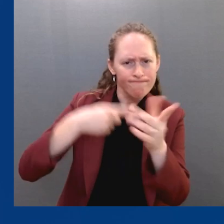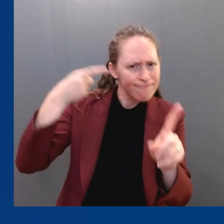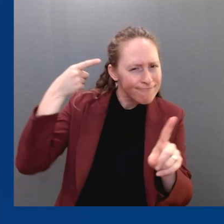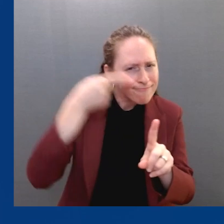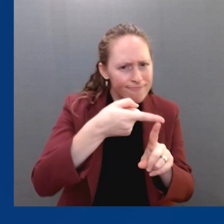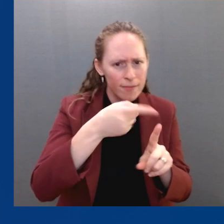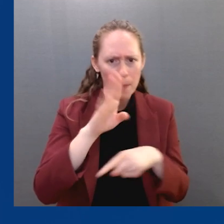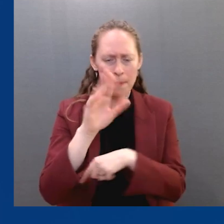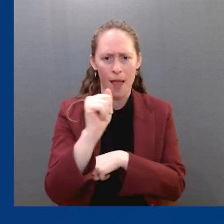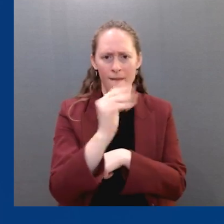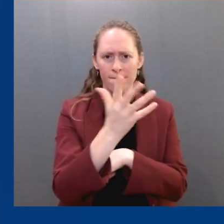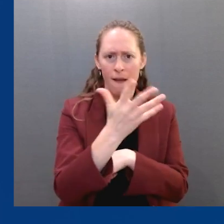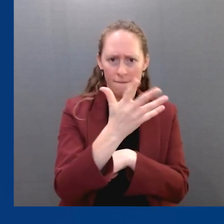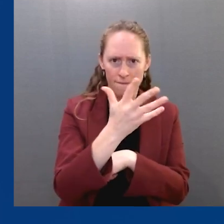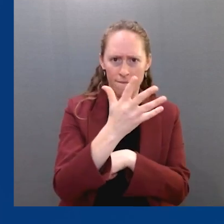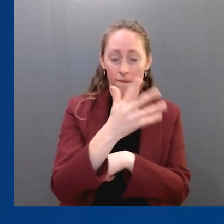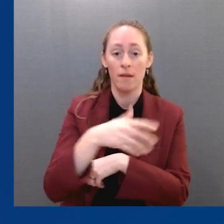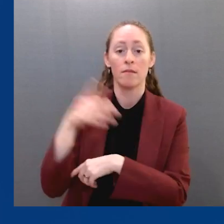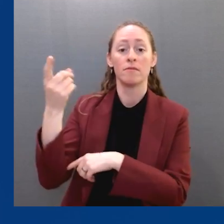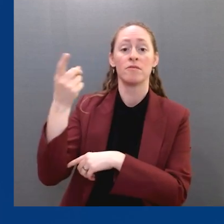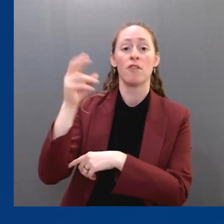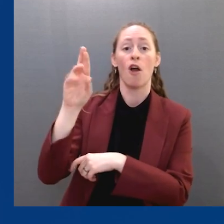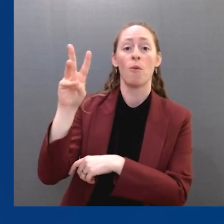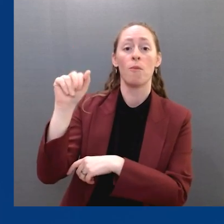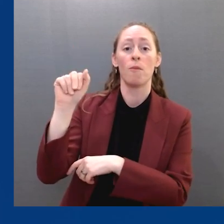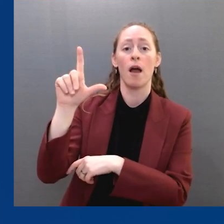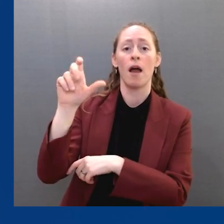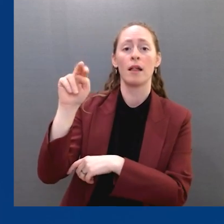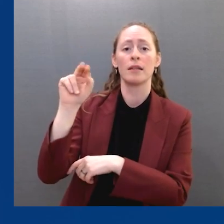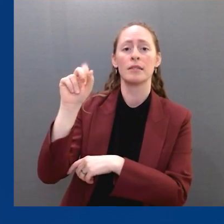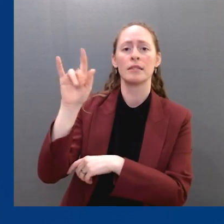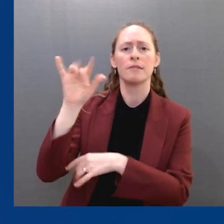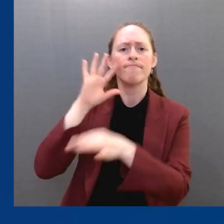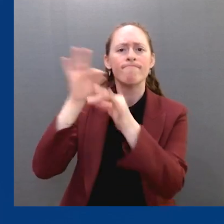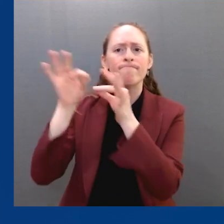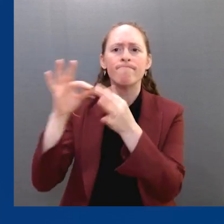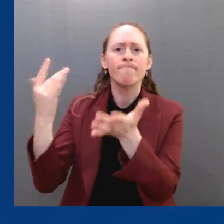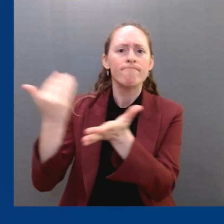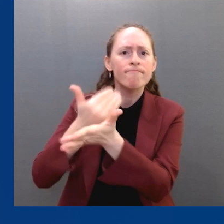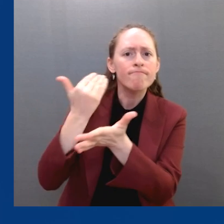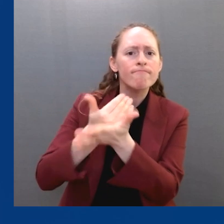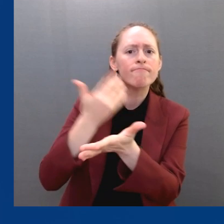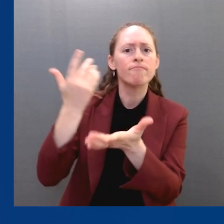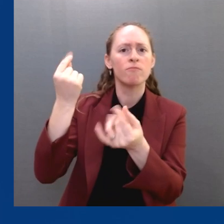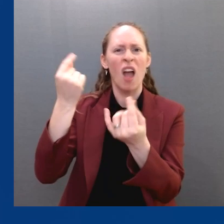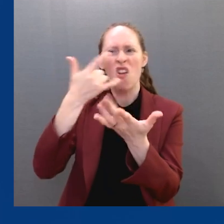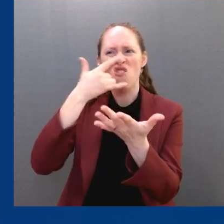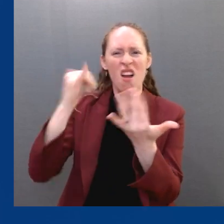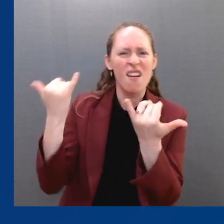on the state of the pandemic and BA-5 in the United States. And then Dr. Fauci will follow that with a discussion